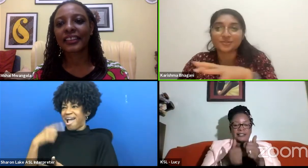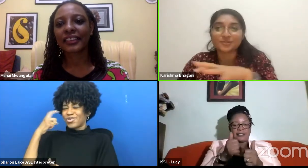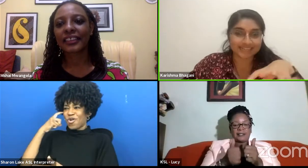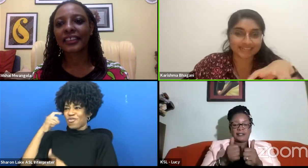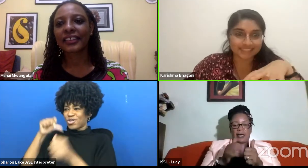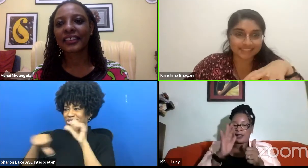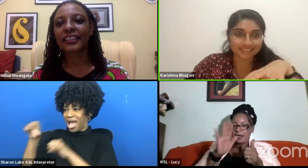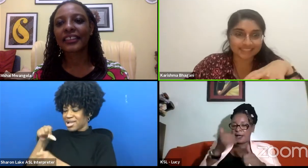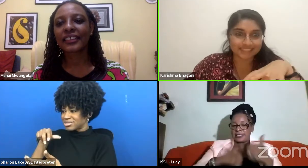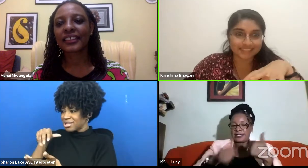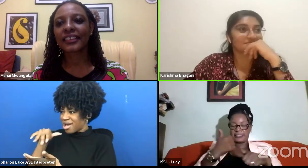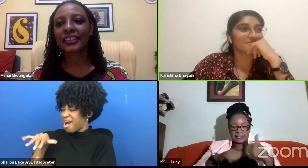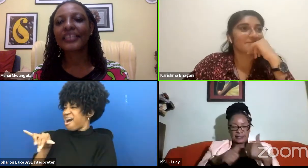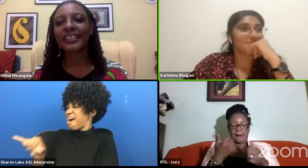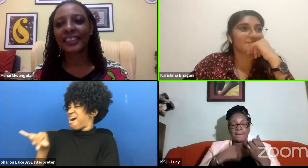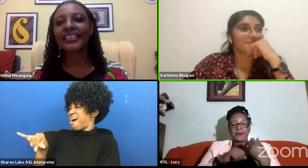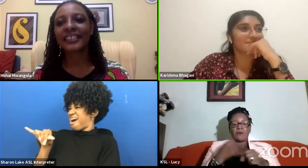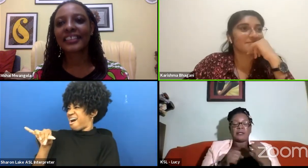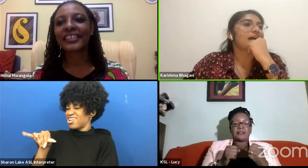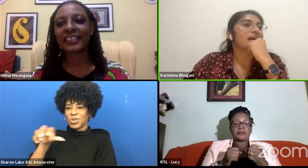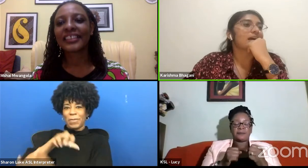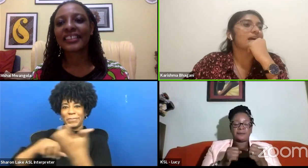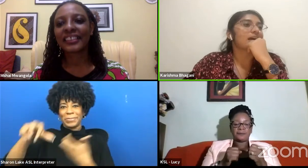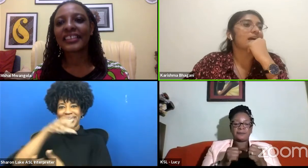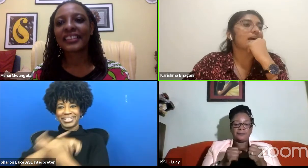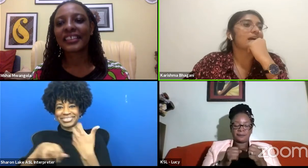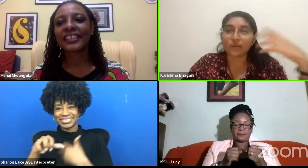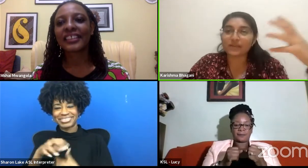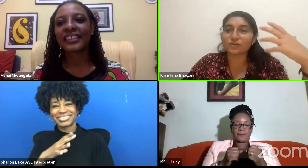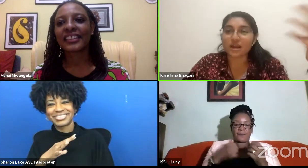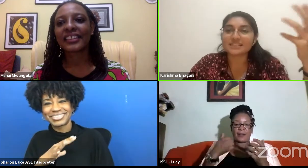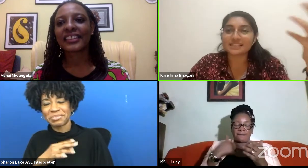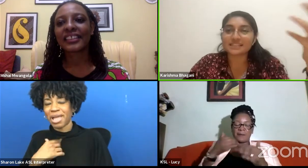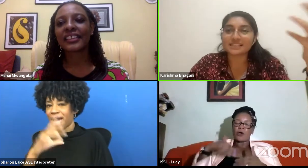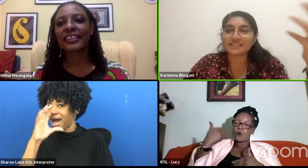so fascinating. And I always think there's a way to translate